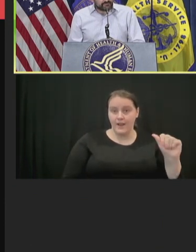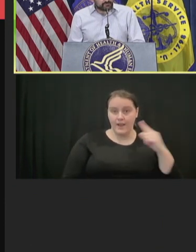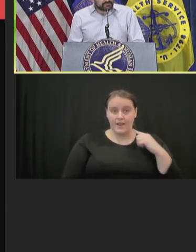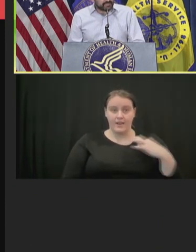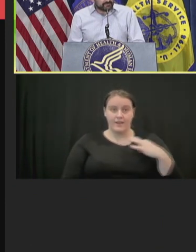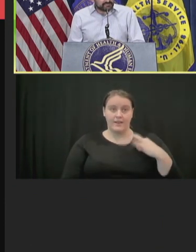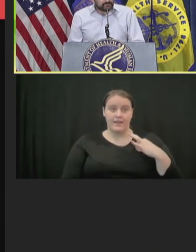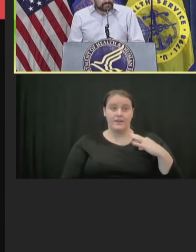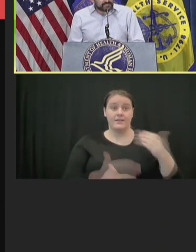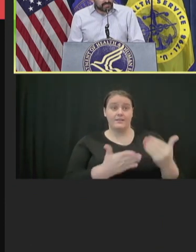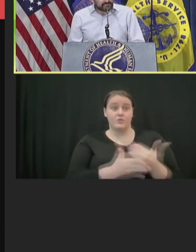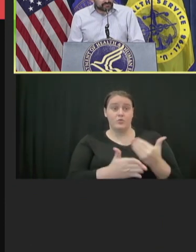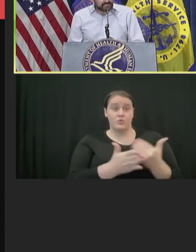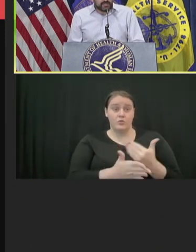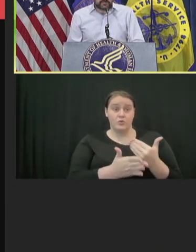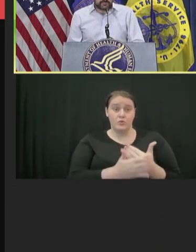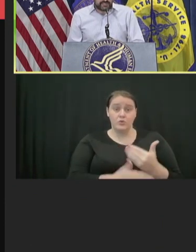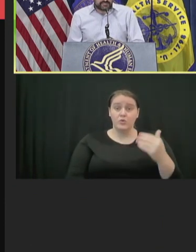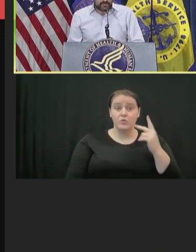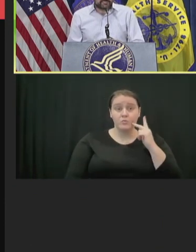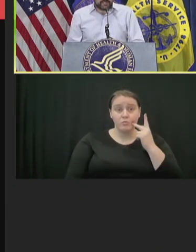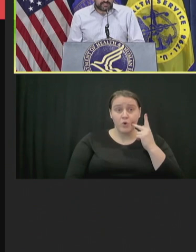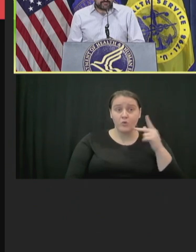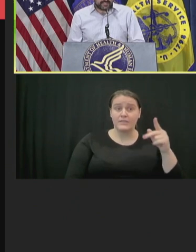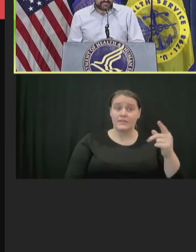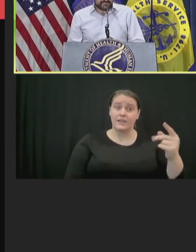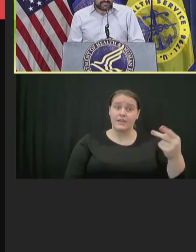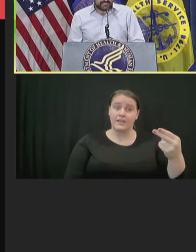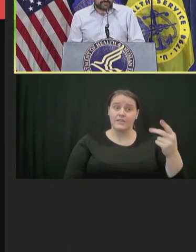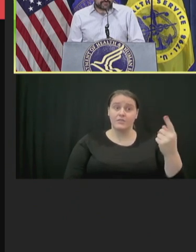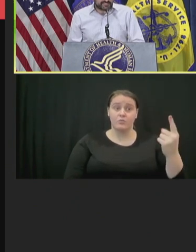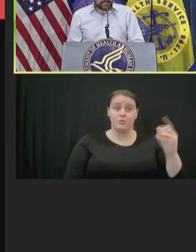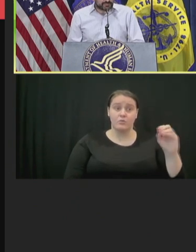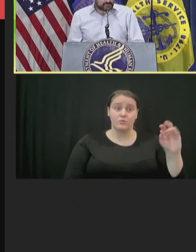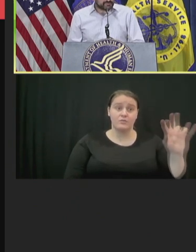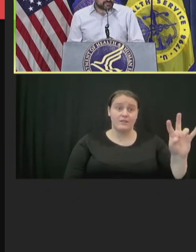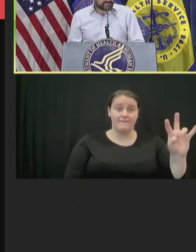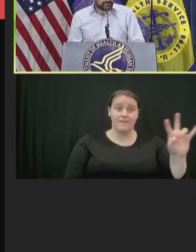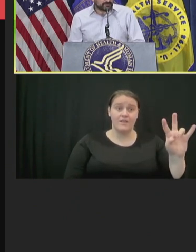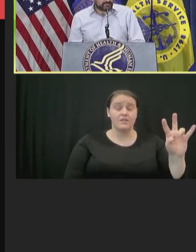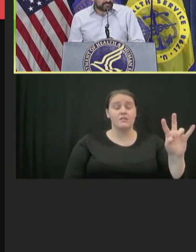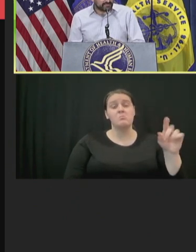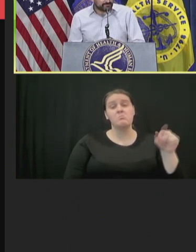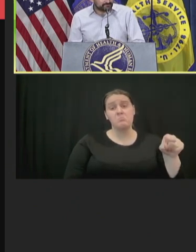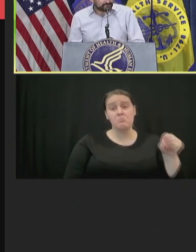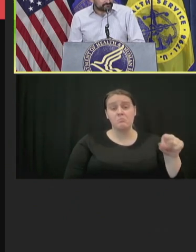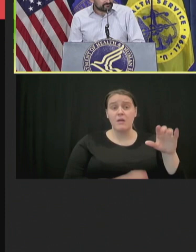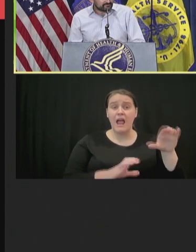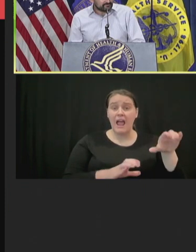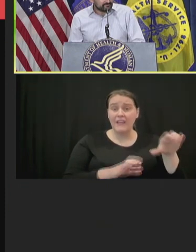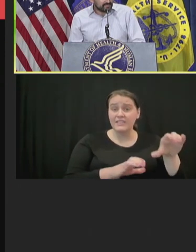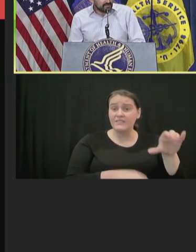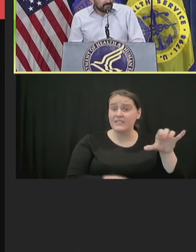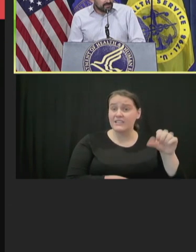with the CAF10b adjuvant. So, phase 1 does have activity. It's just a little sparsely populated.